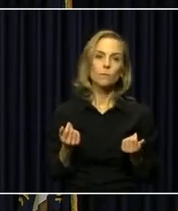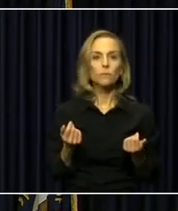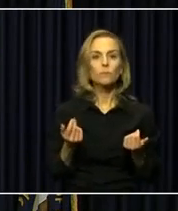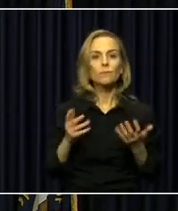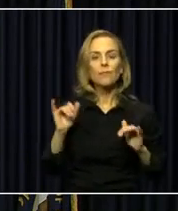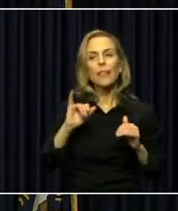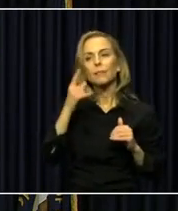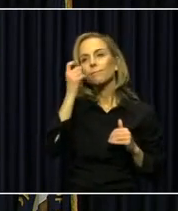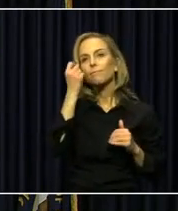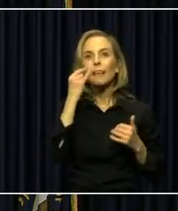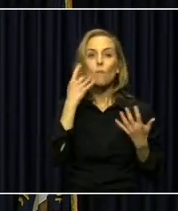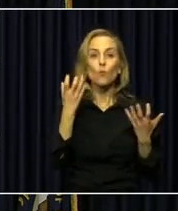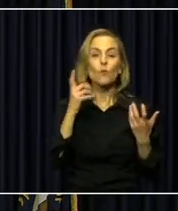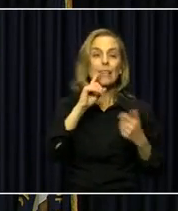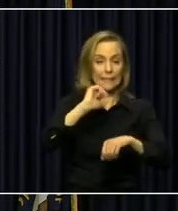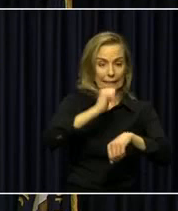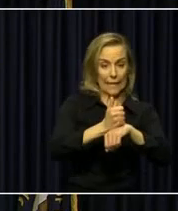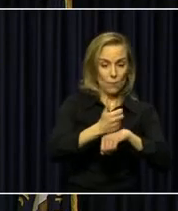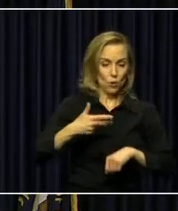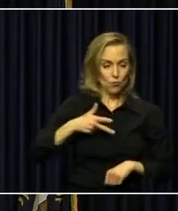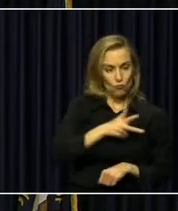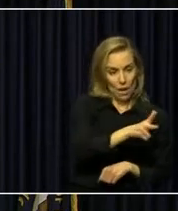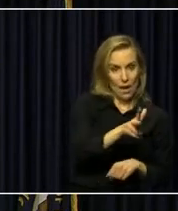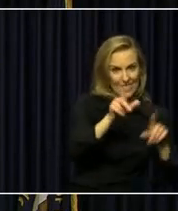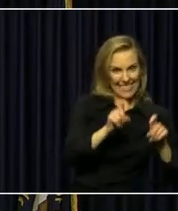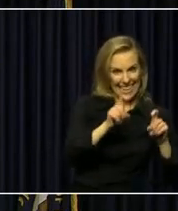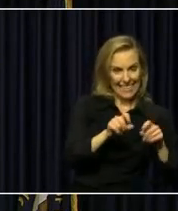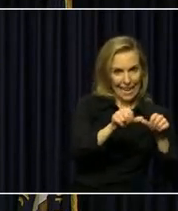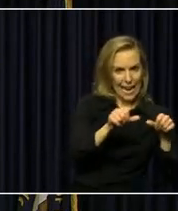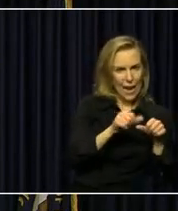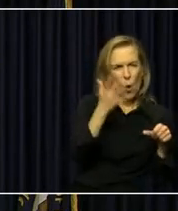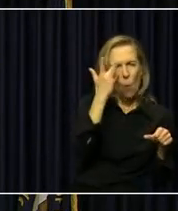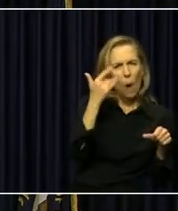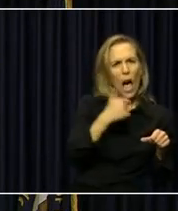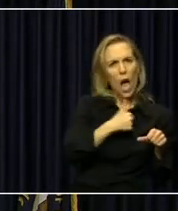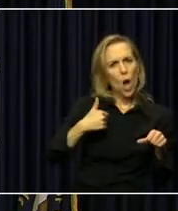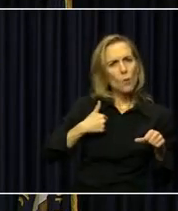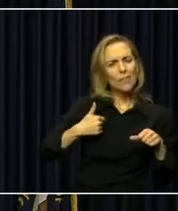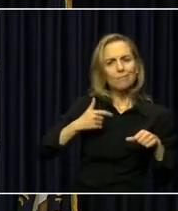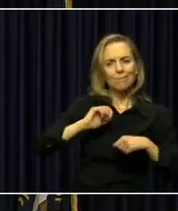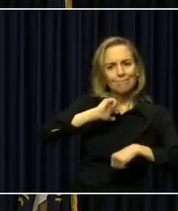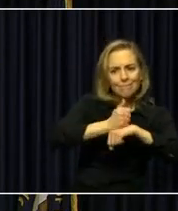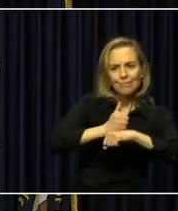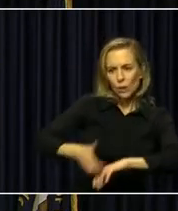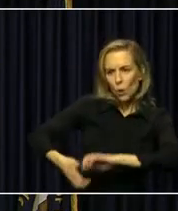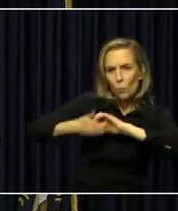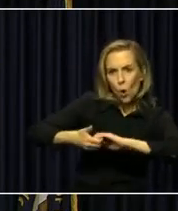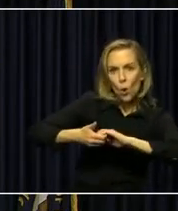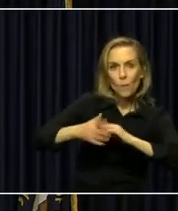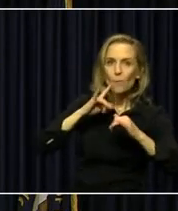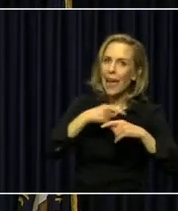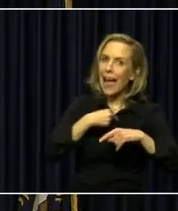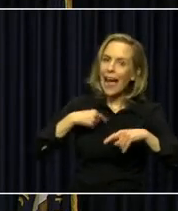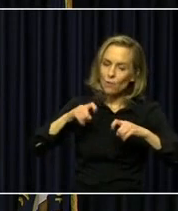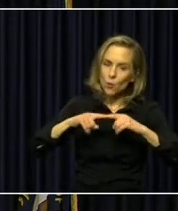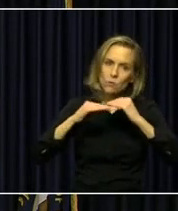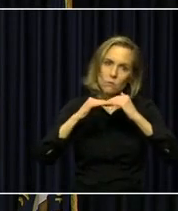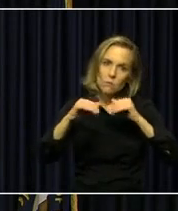WE RESPOND. WE'LL GO AROUND ONE MORE TIME. ELEANOR. JOE, ONE MORE? YES.